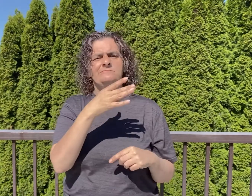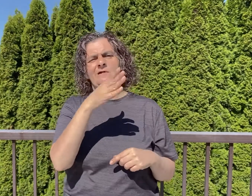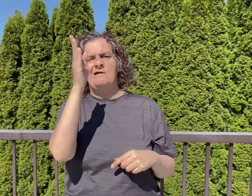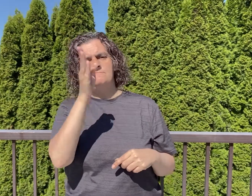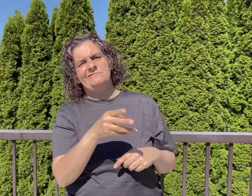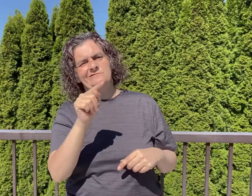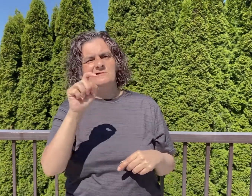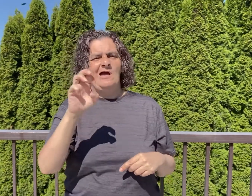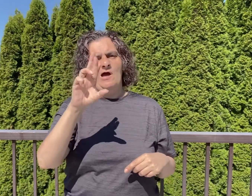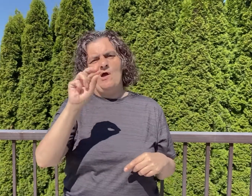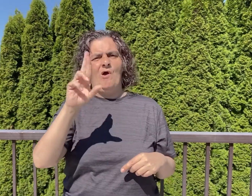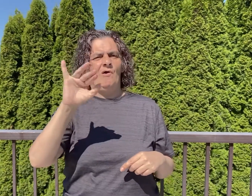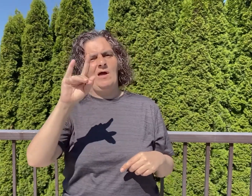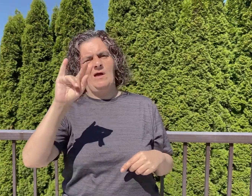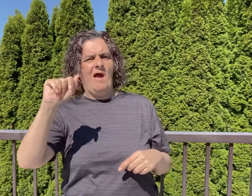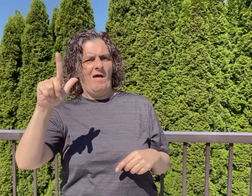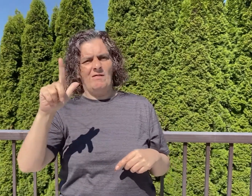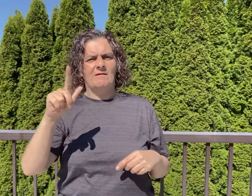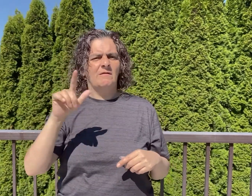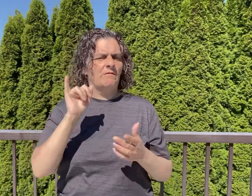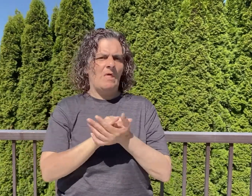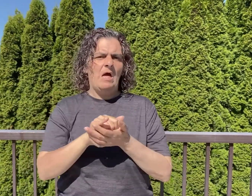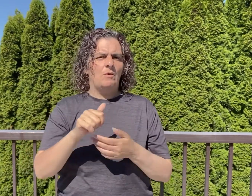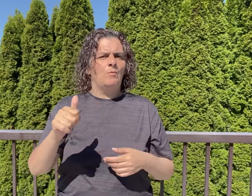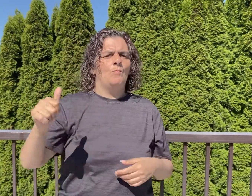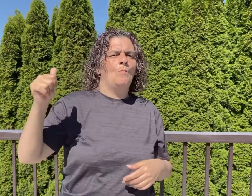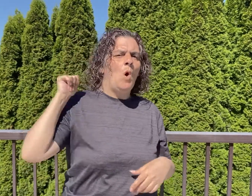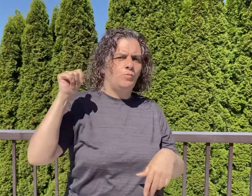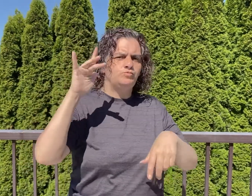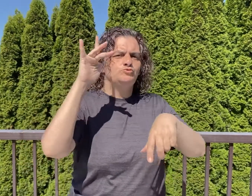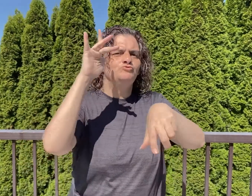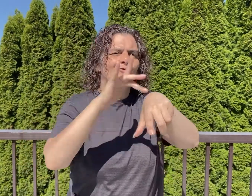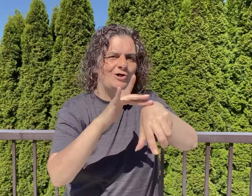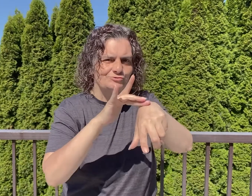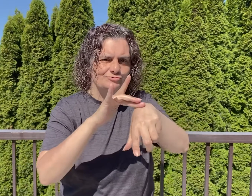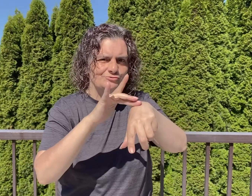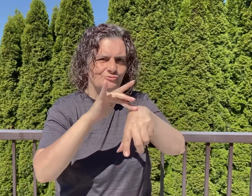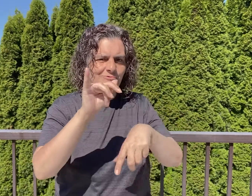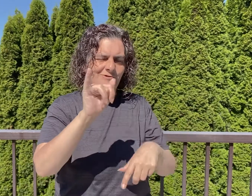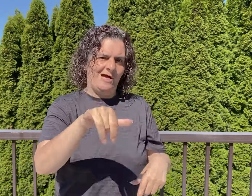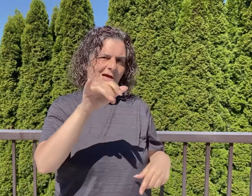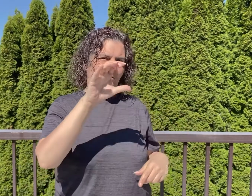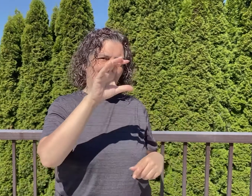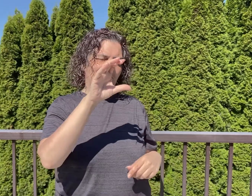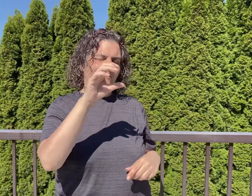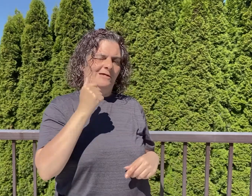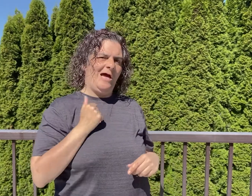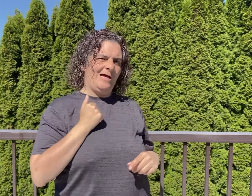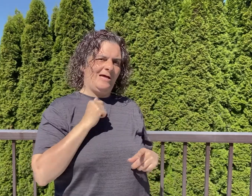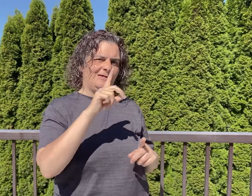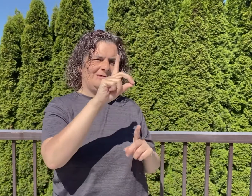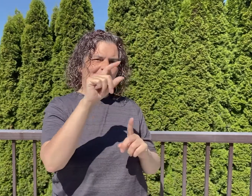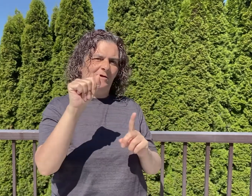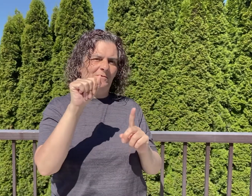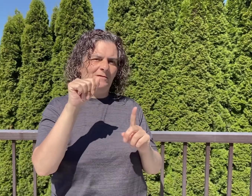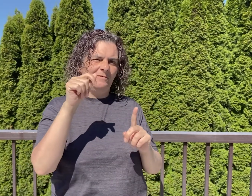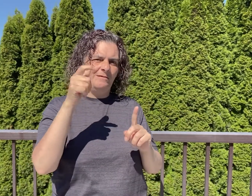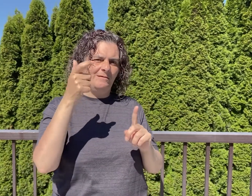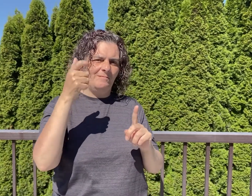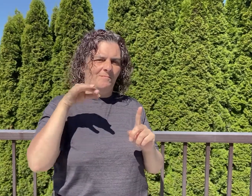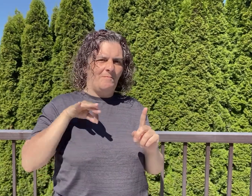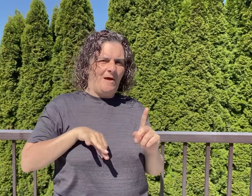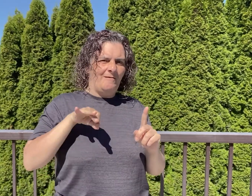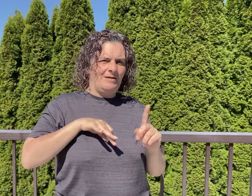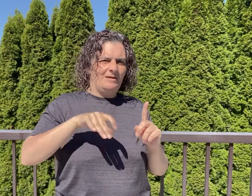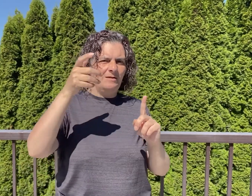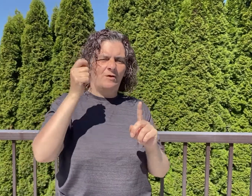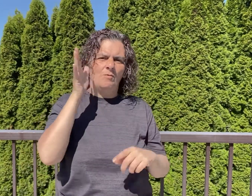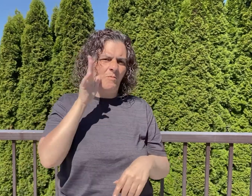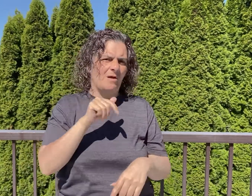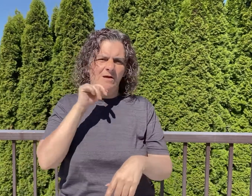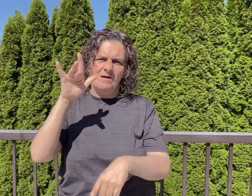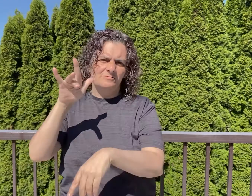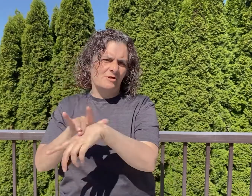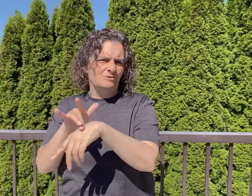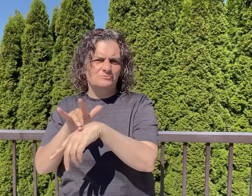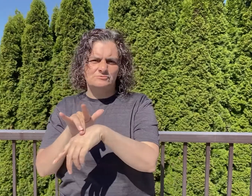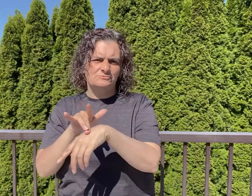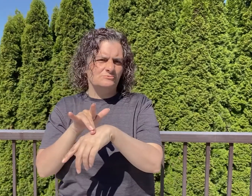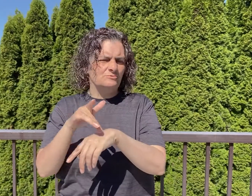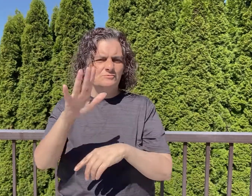or territories that won't touch the Canada Disability Benefit.